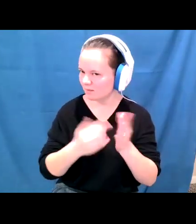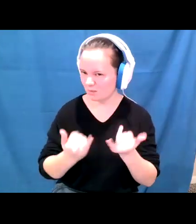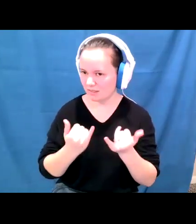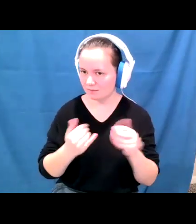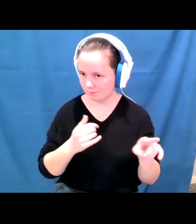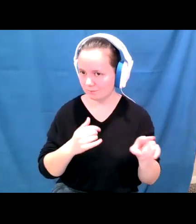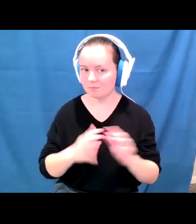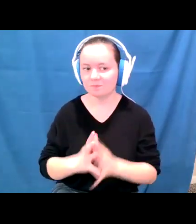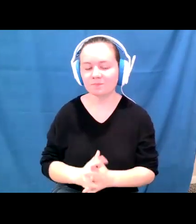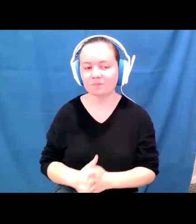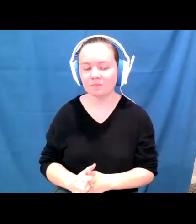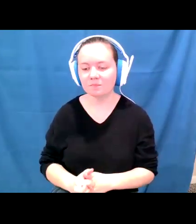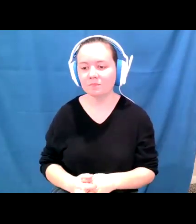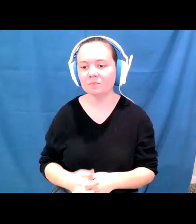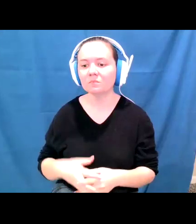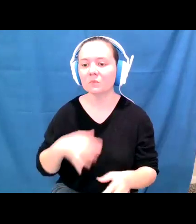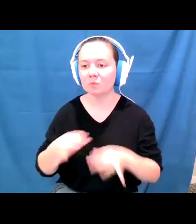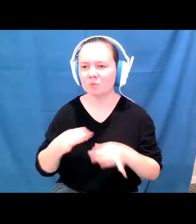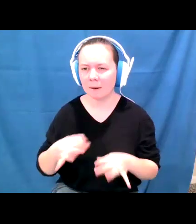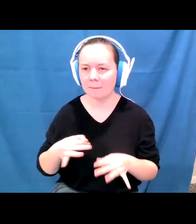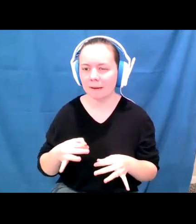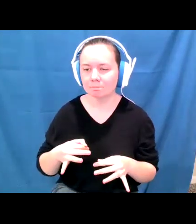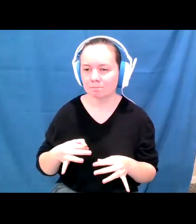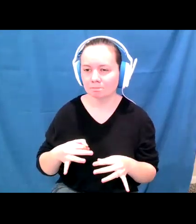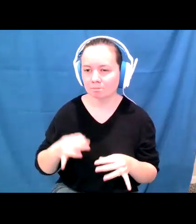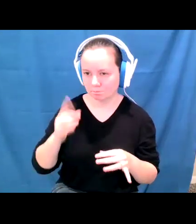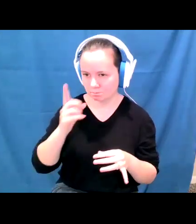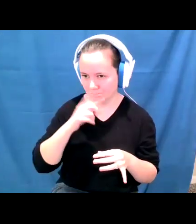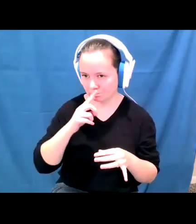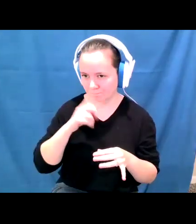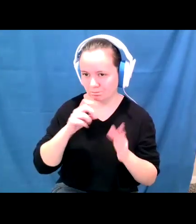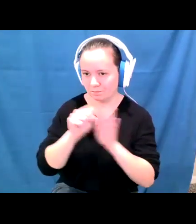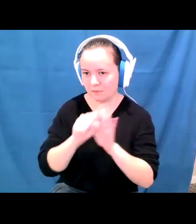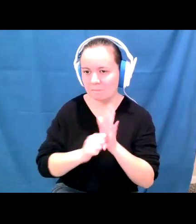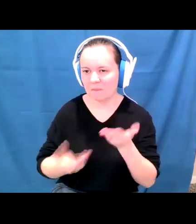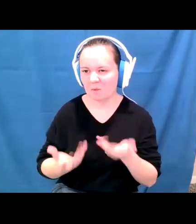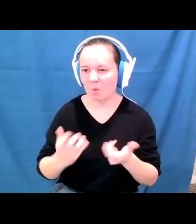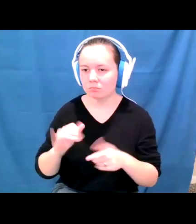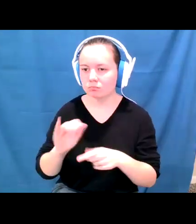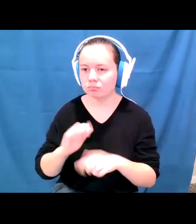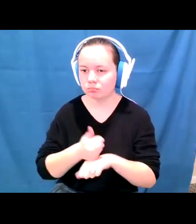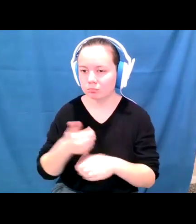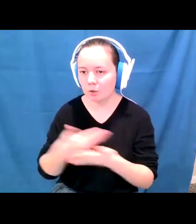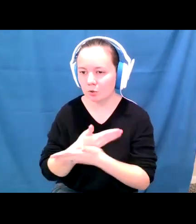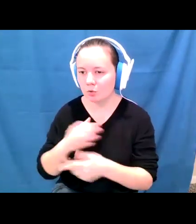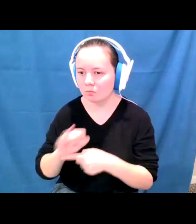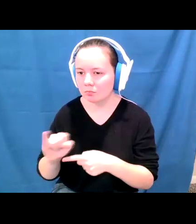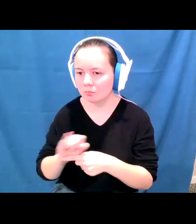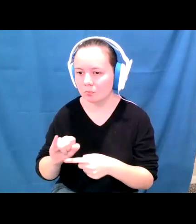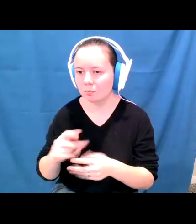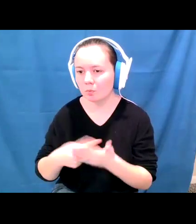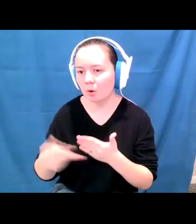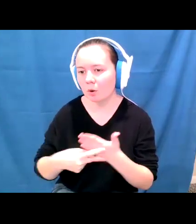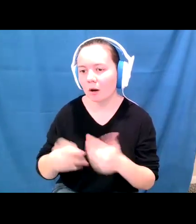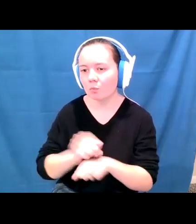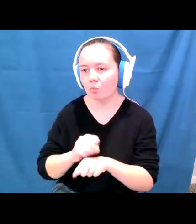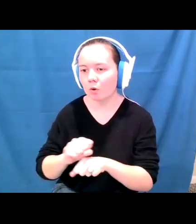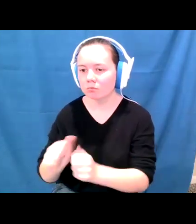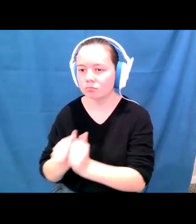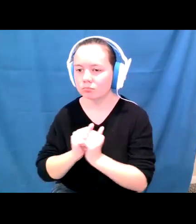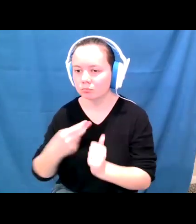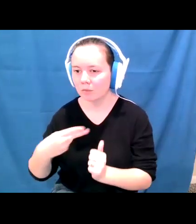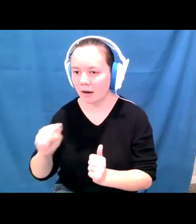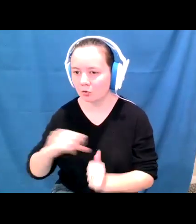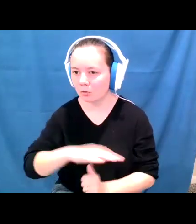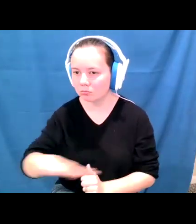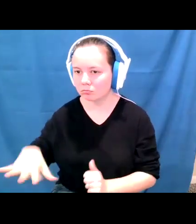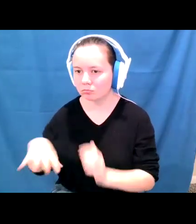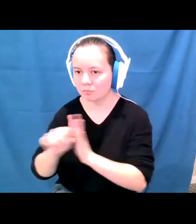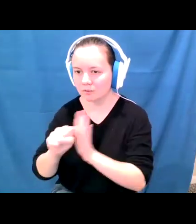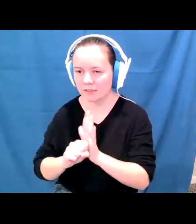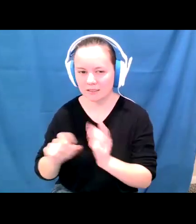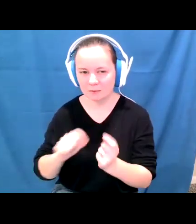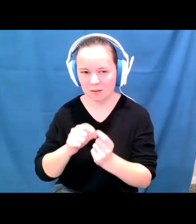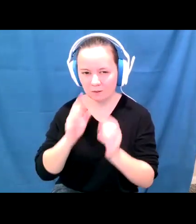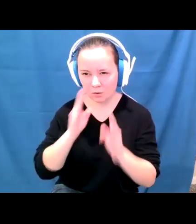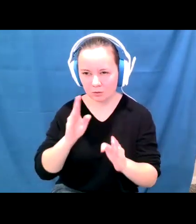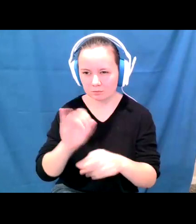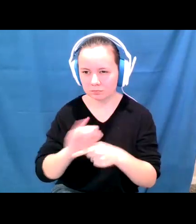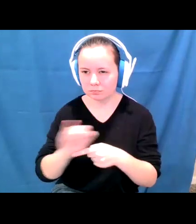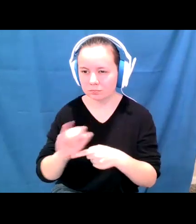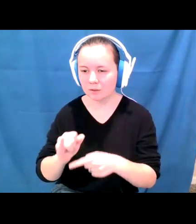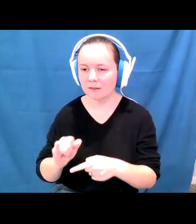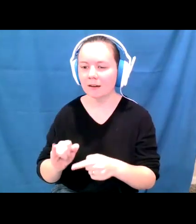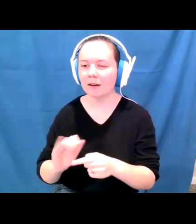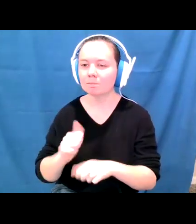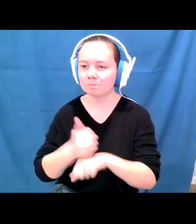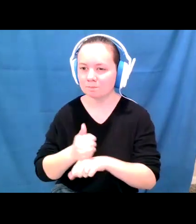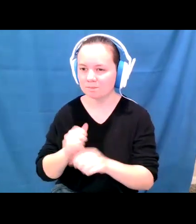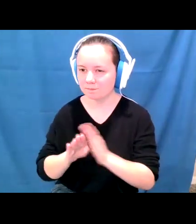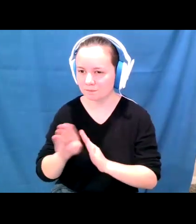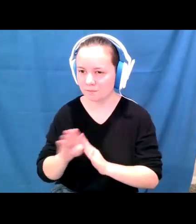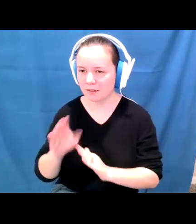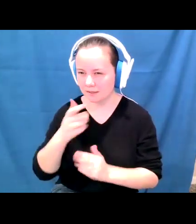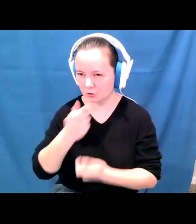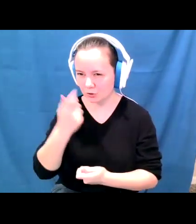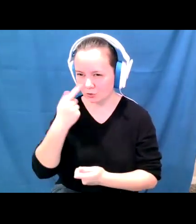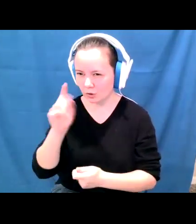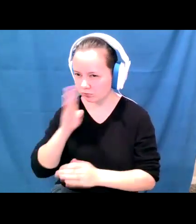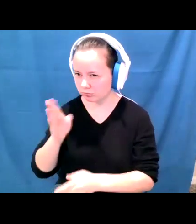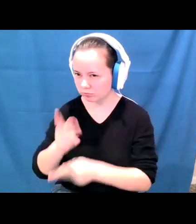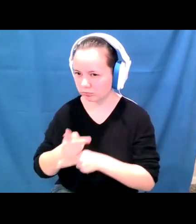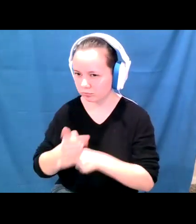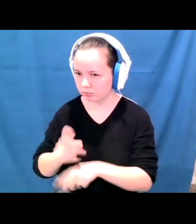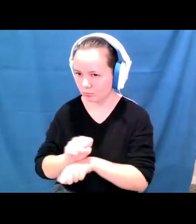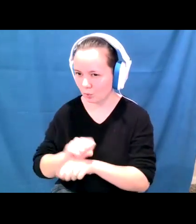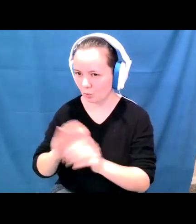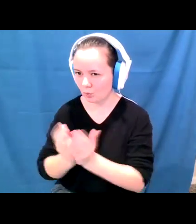So here we describe a hypothetical state that might want to launch a new apprenticeship program collaborating with local high schools across the state, and the specific focus of the apprenticeship program being on cultivating an interest in direct care workforce careers and providing experiential learning.